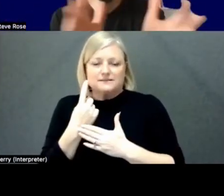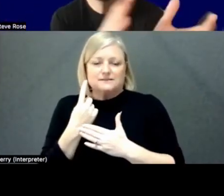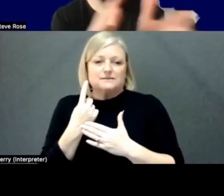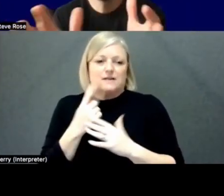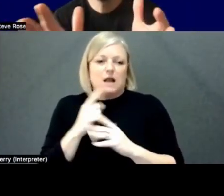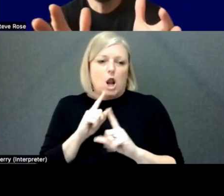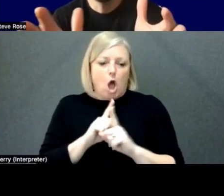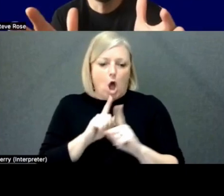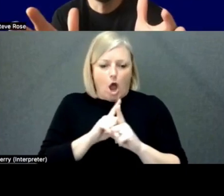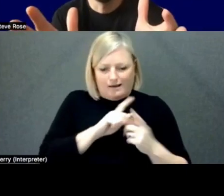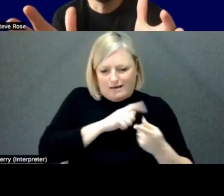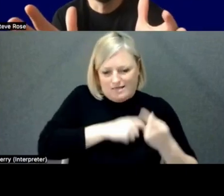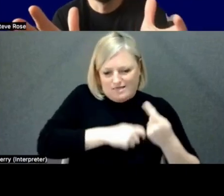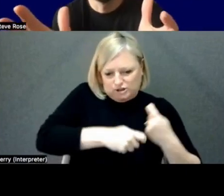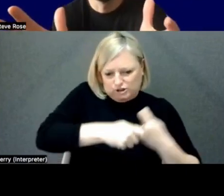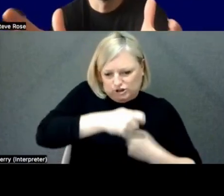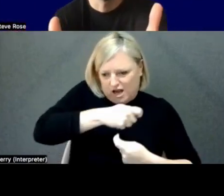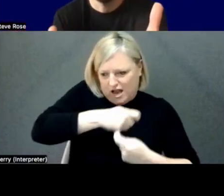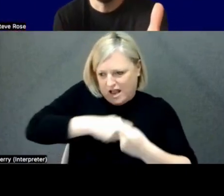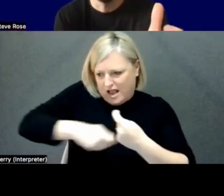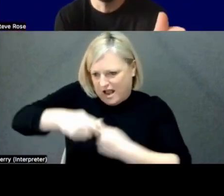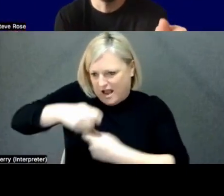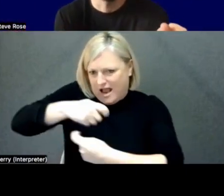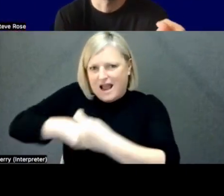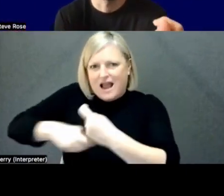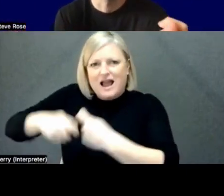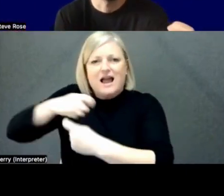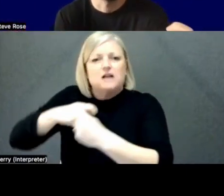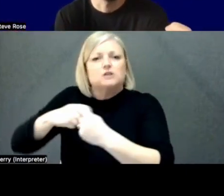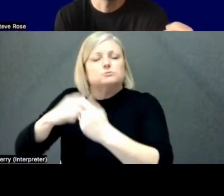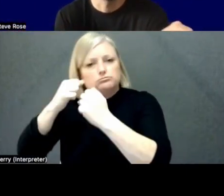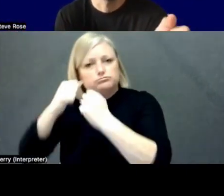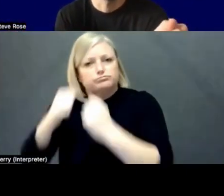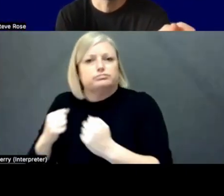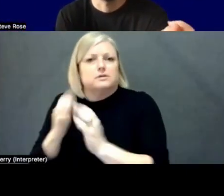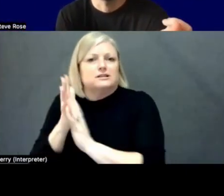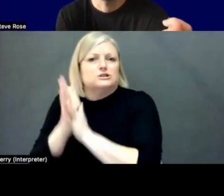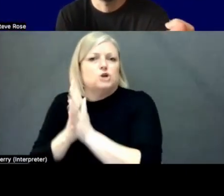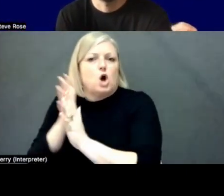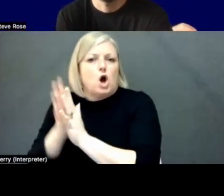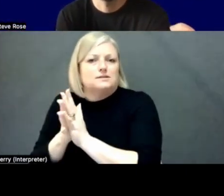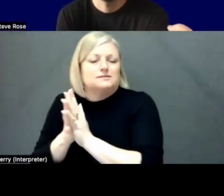towards using more signs, if you like? I've got a number of video clips that I hope